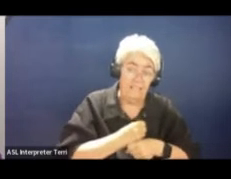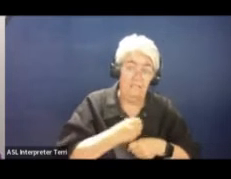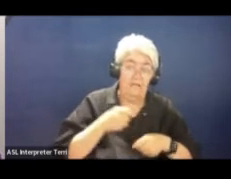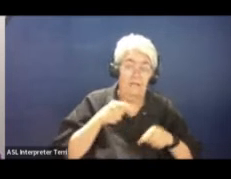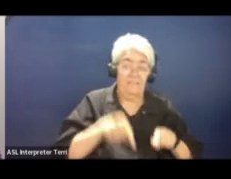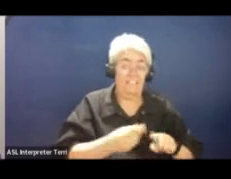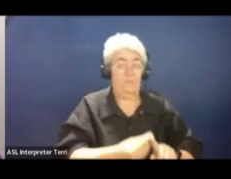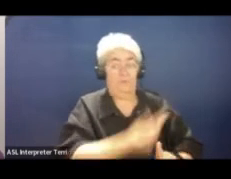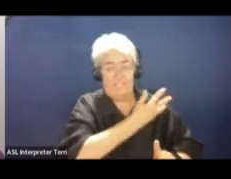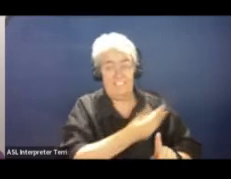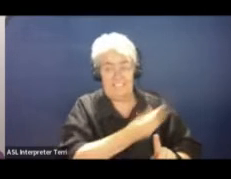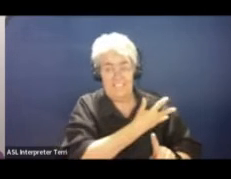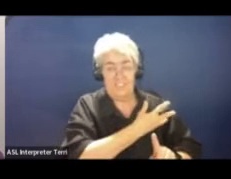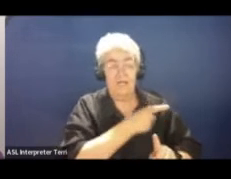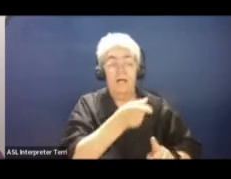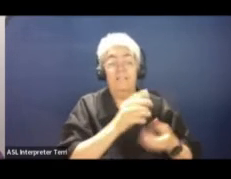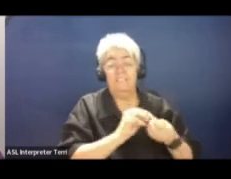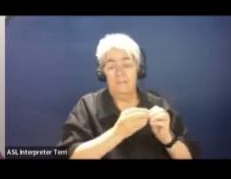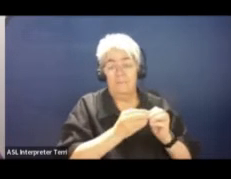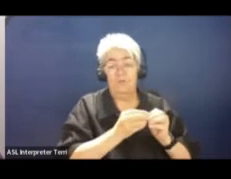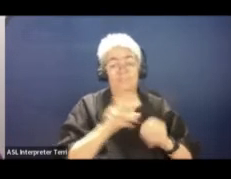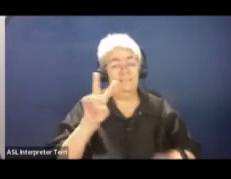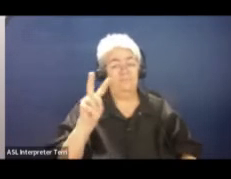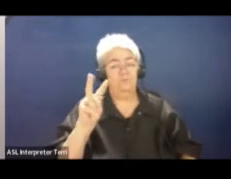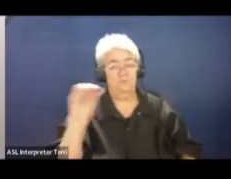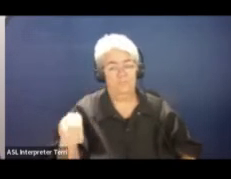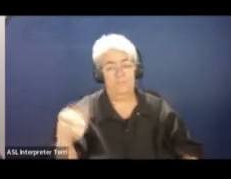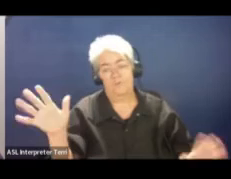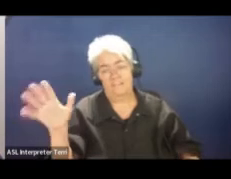you all the rate has already gone up to 72%. So that's cool.